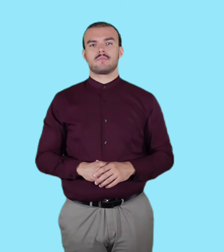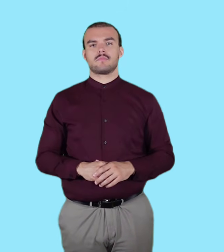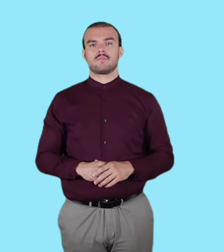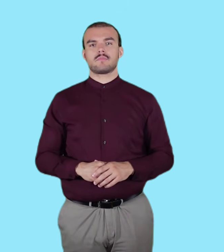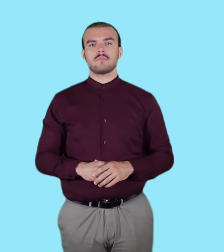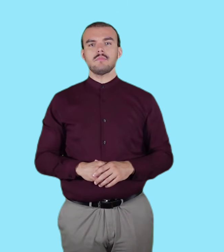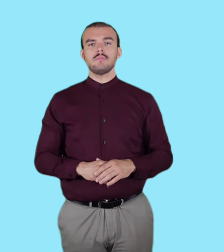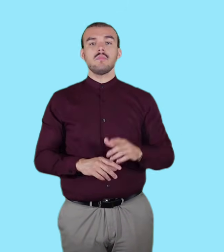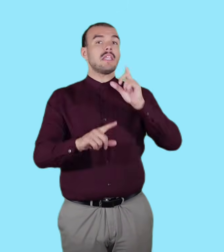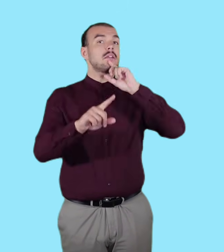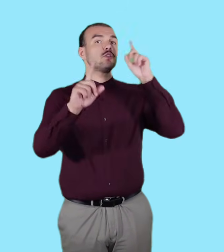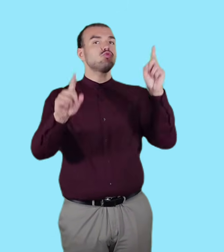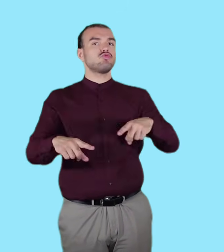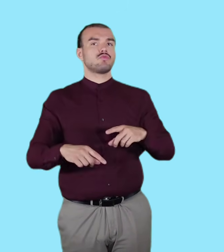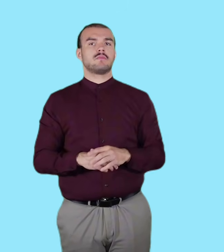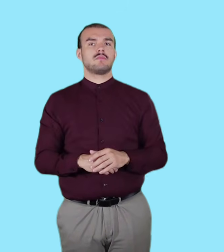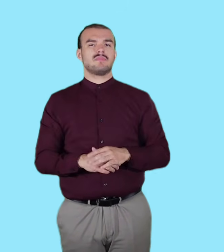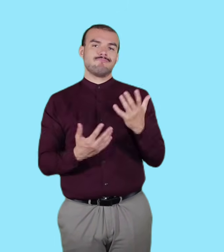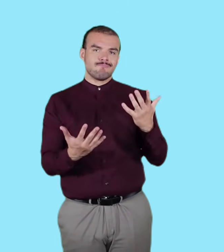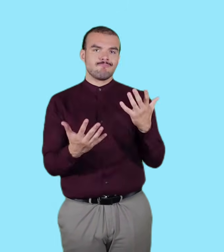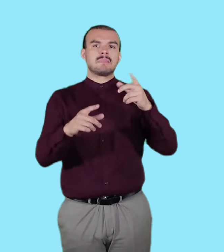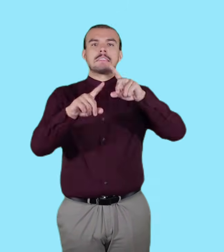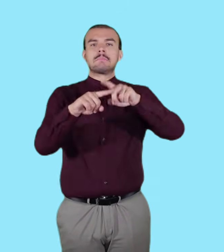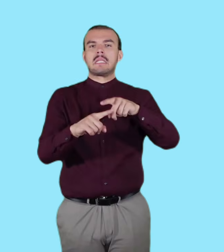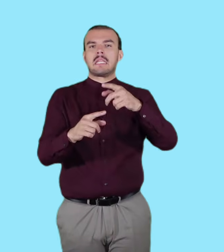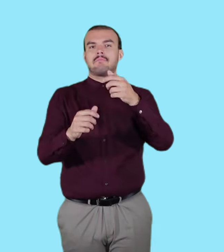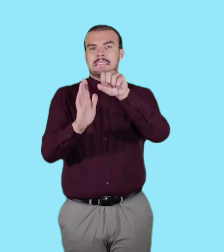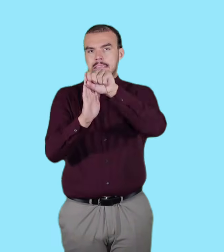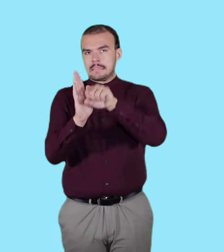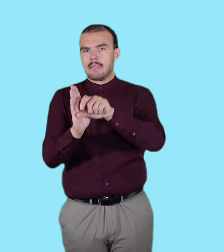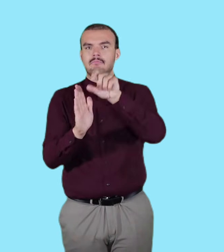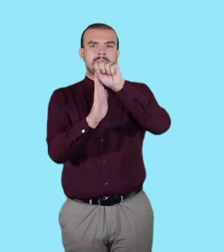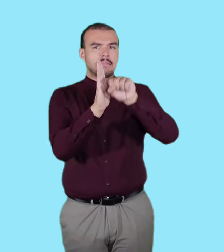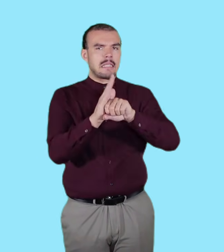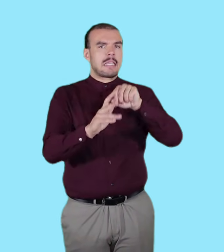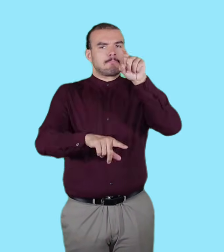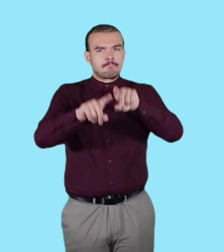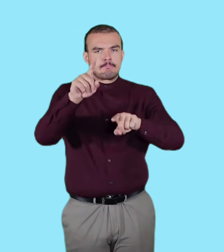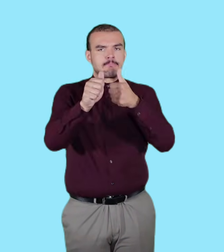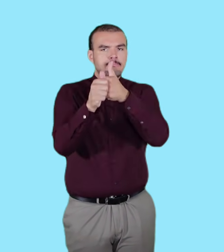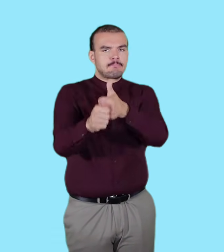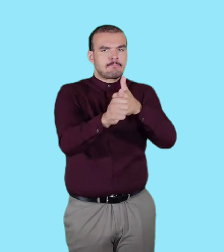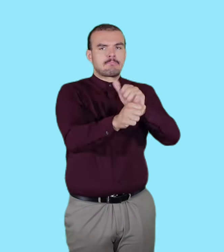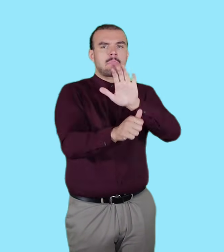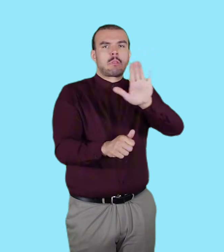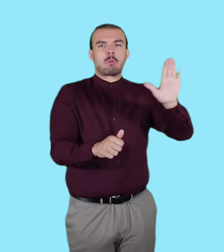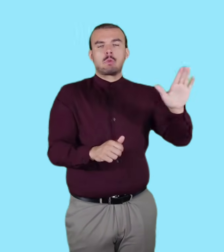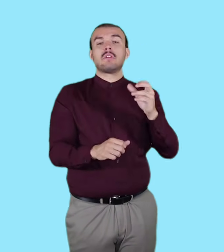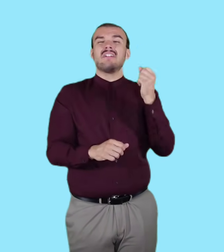Answer: It will depend from state to state, but here is a general outline.